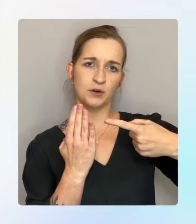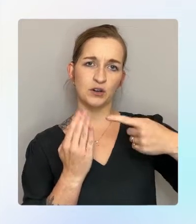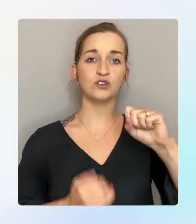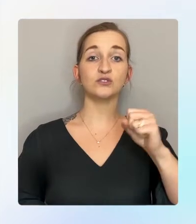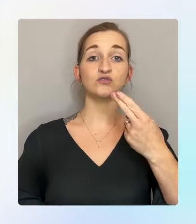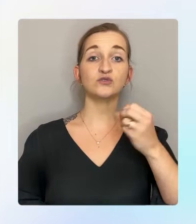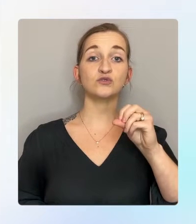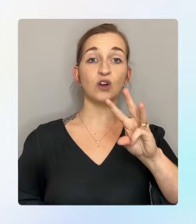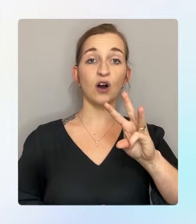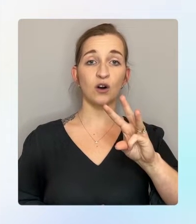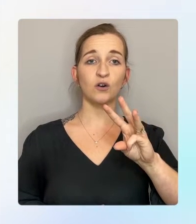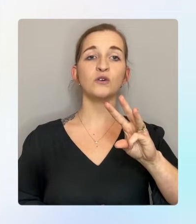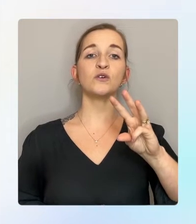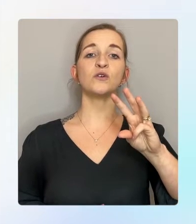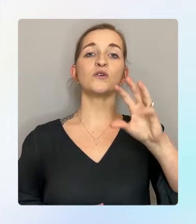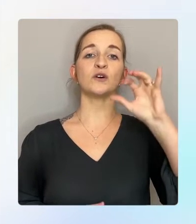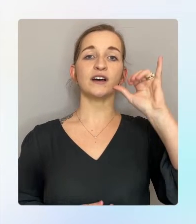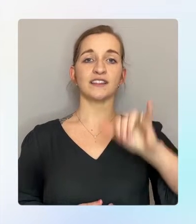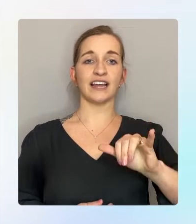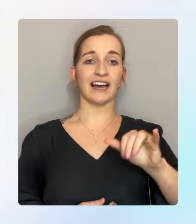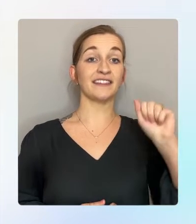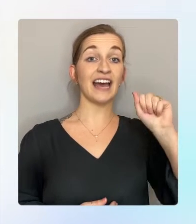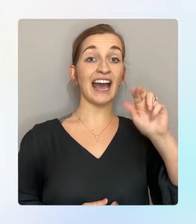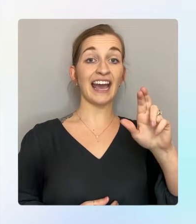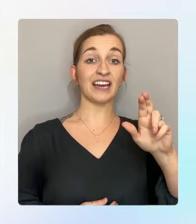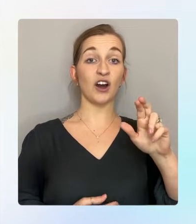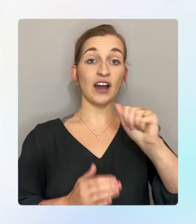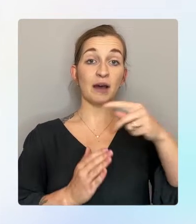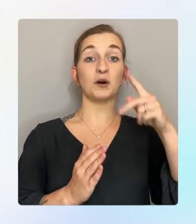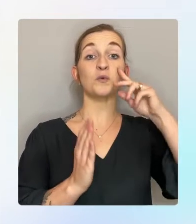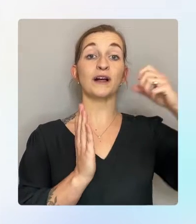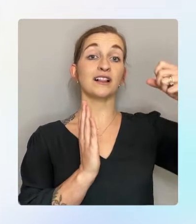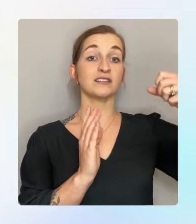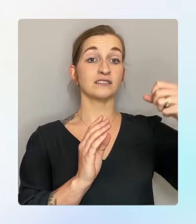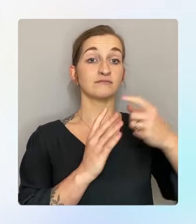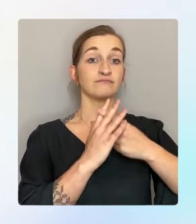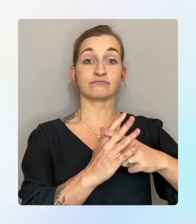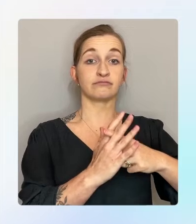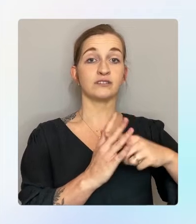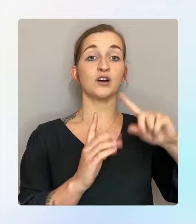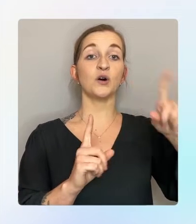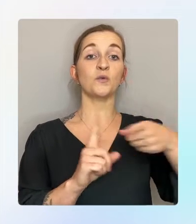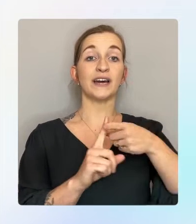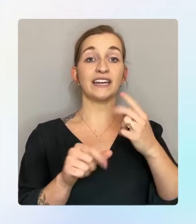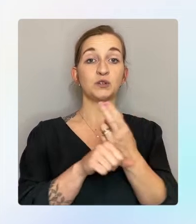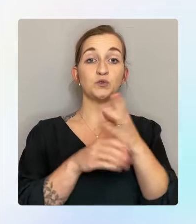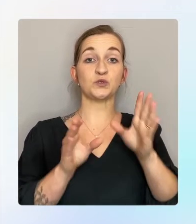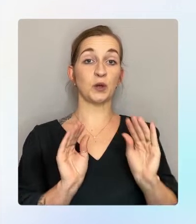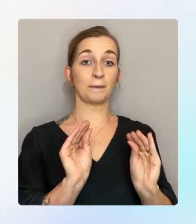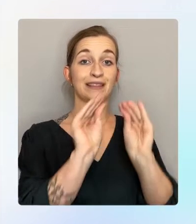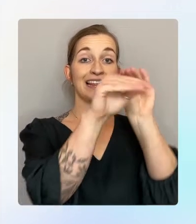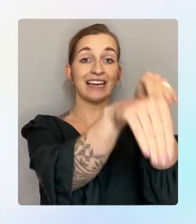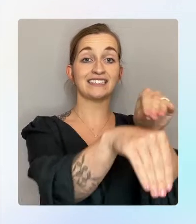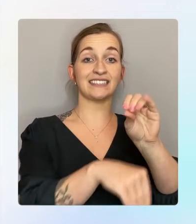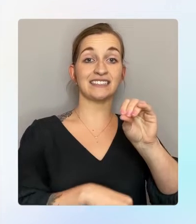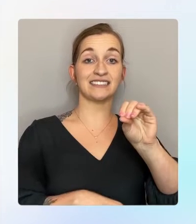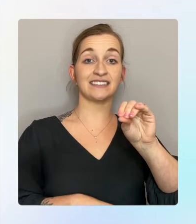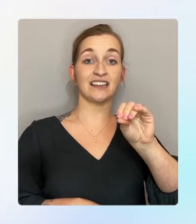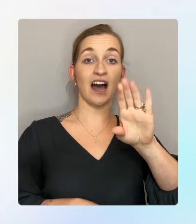"Show" is a pulse that the AR application will trigger when a user places the object in the scene. It tells the object to appear